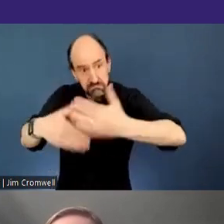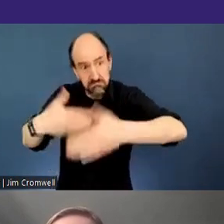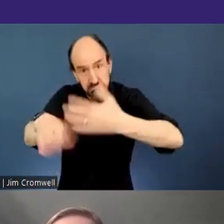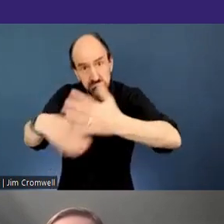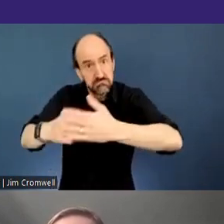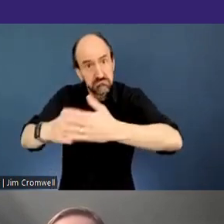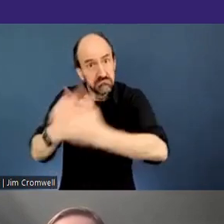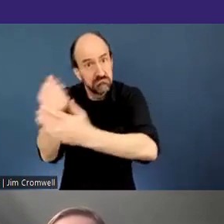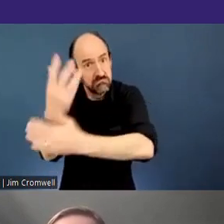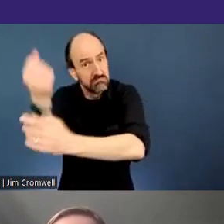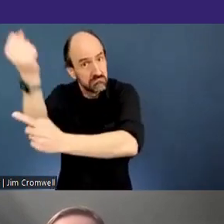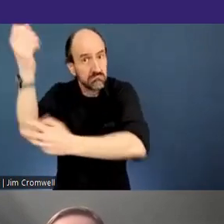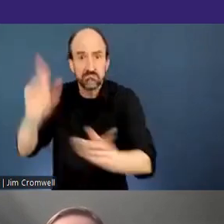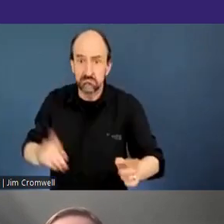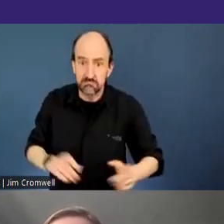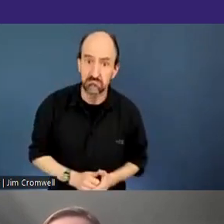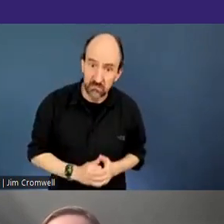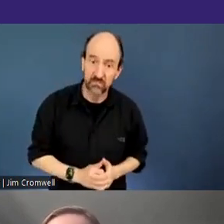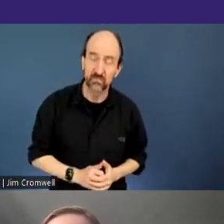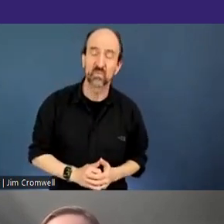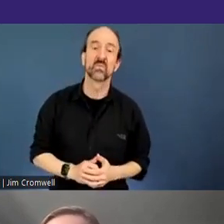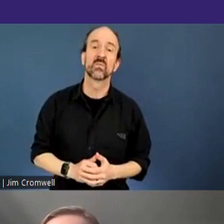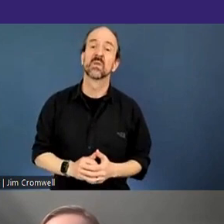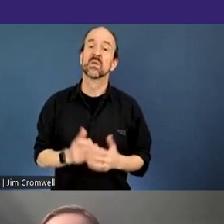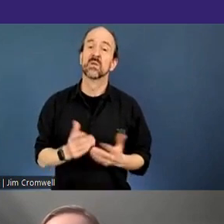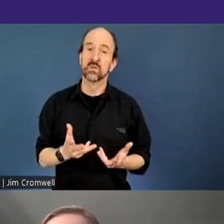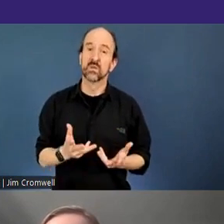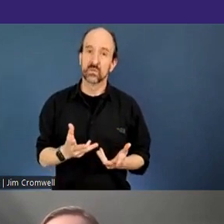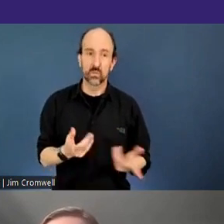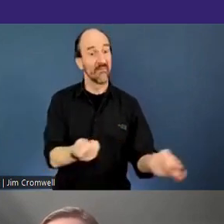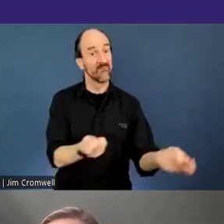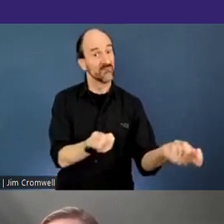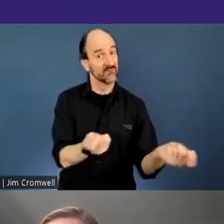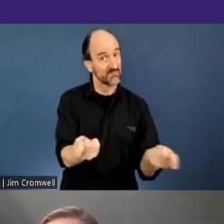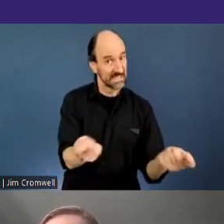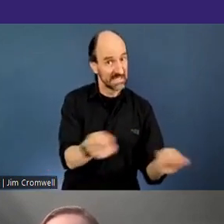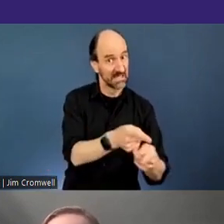international, in addition to faciliating such ownership we also